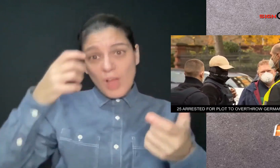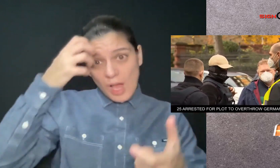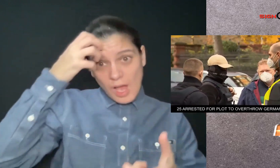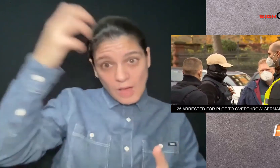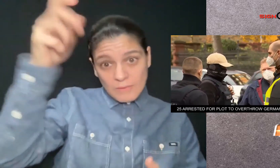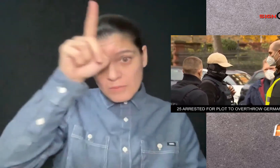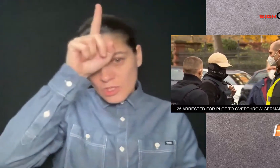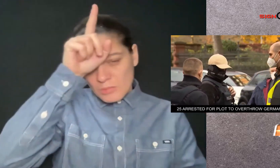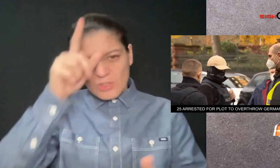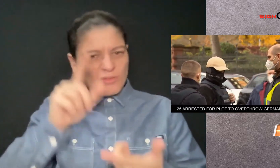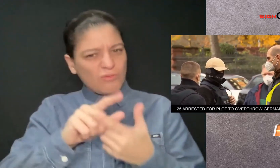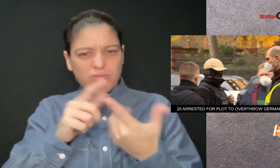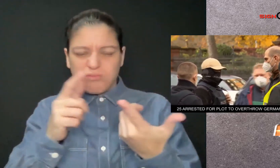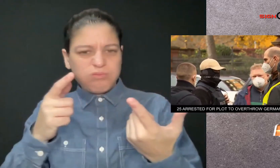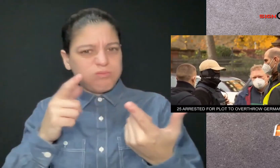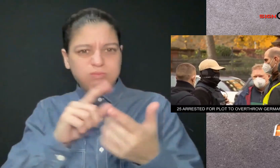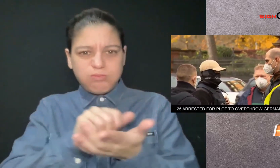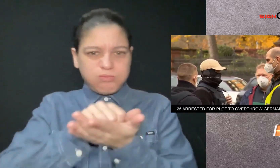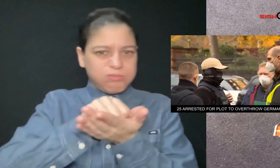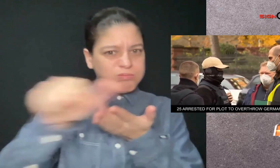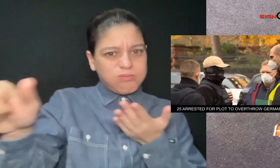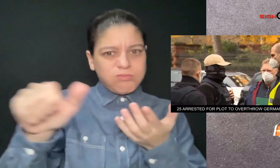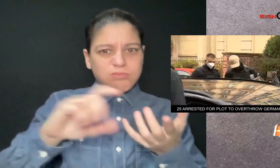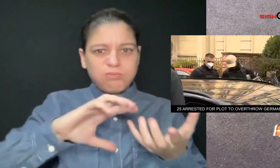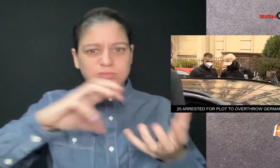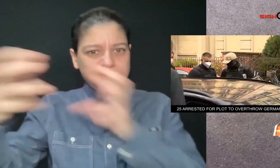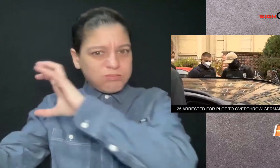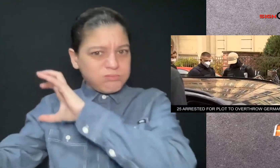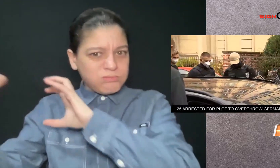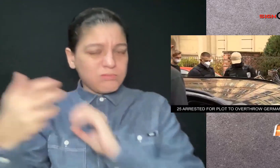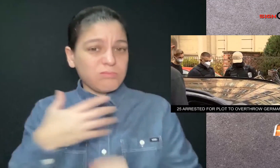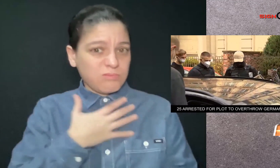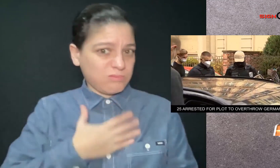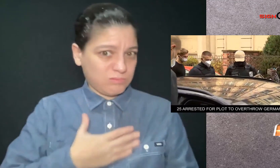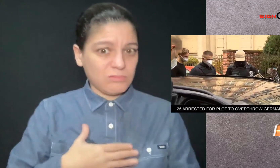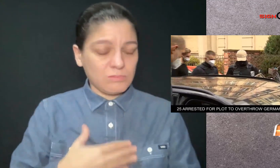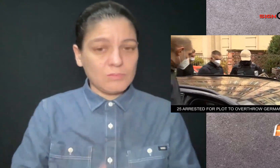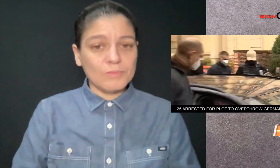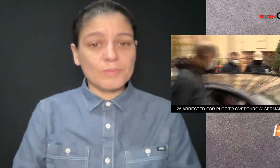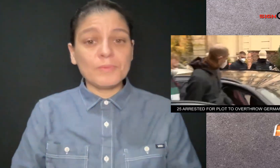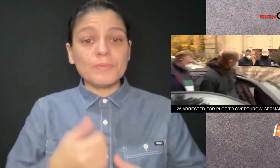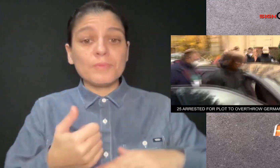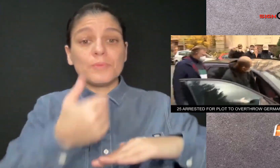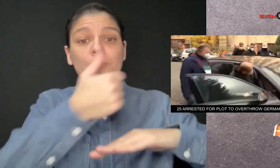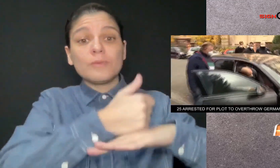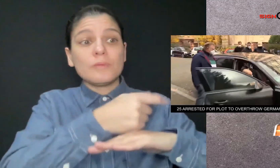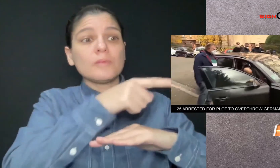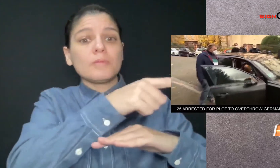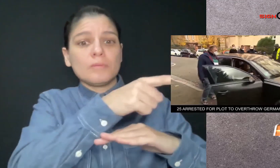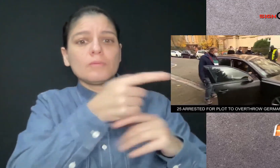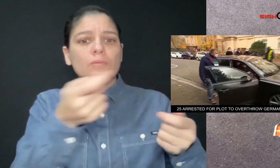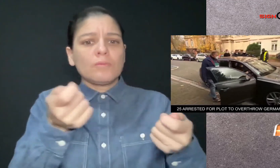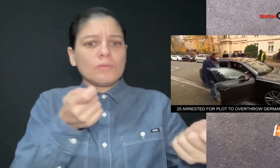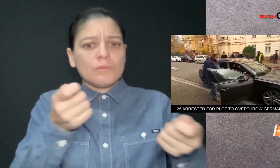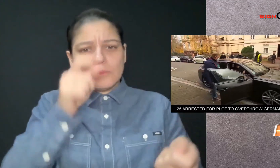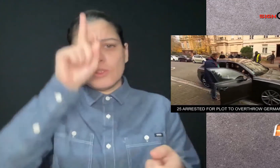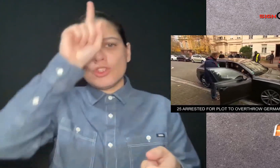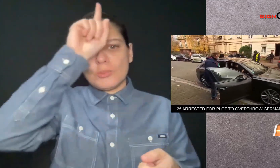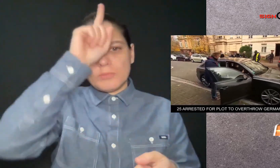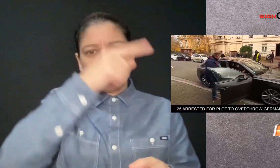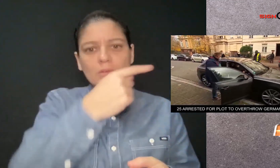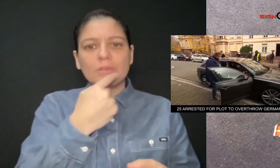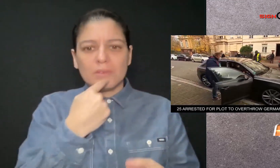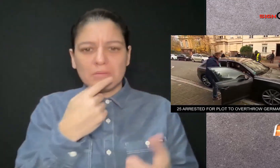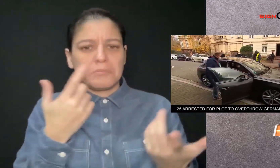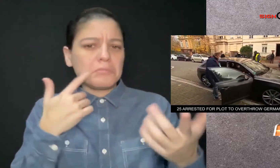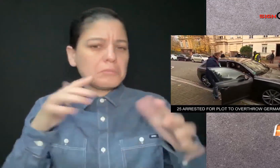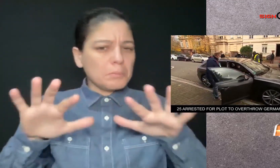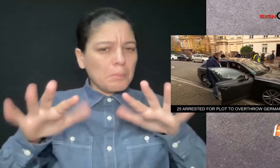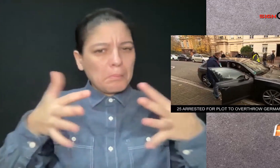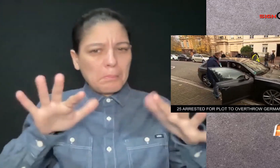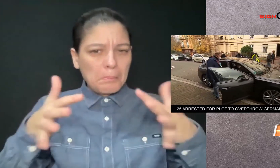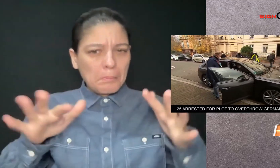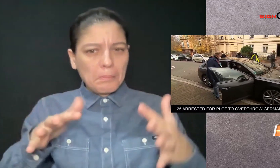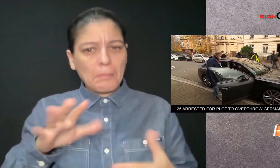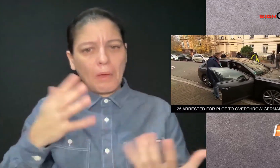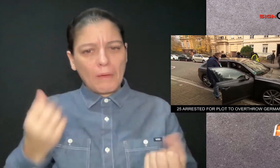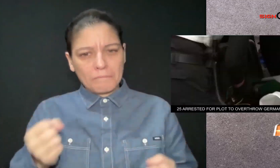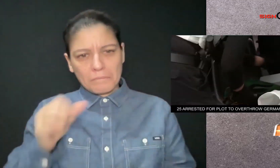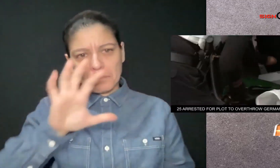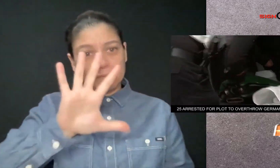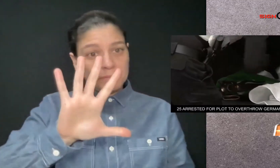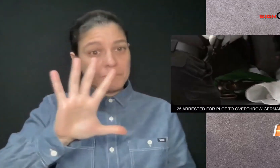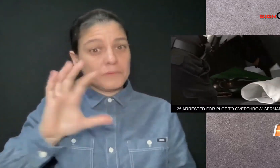the German government the German federal prosecutor's office said